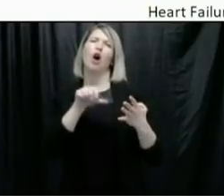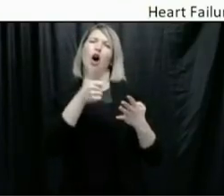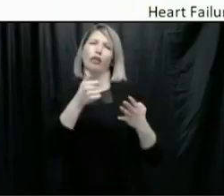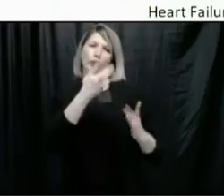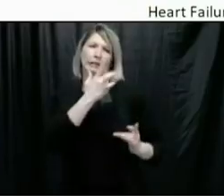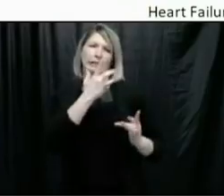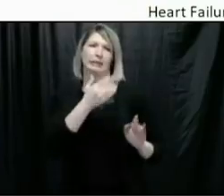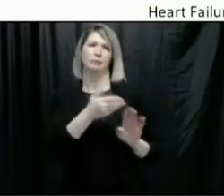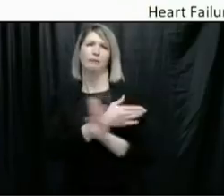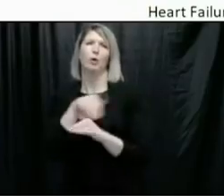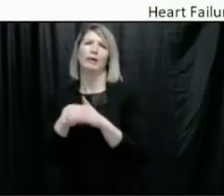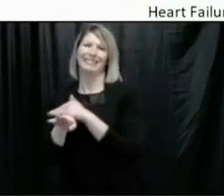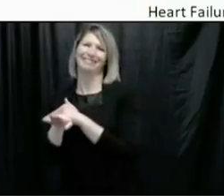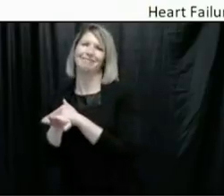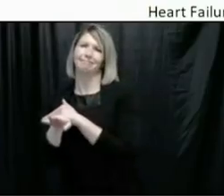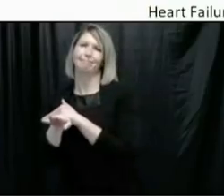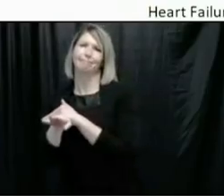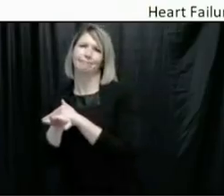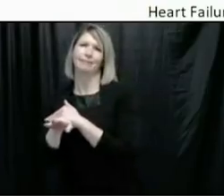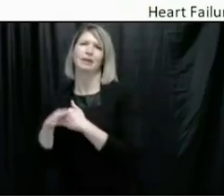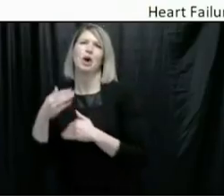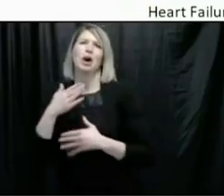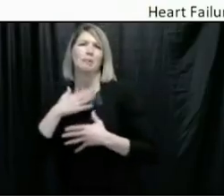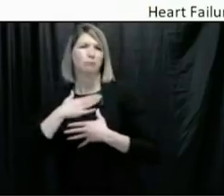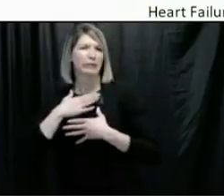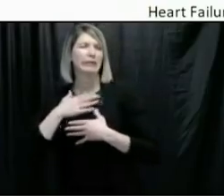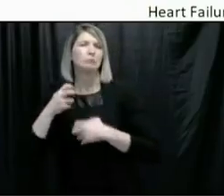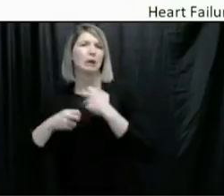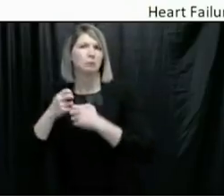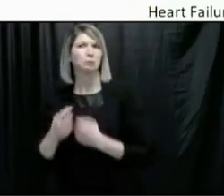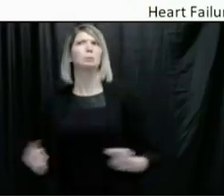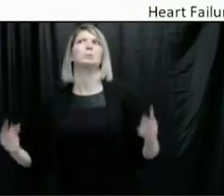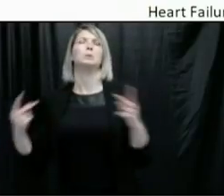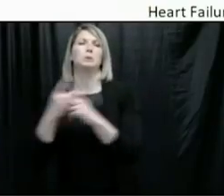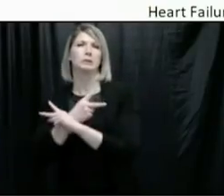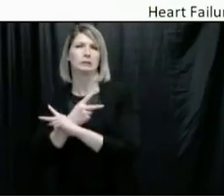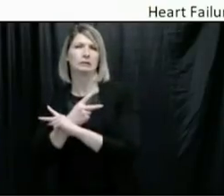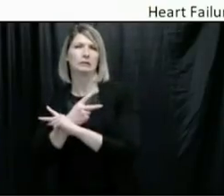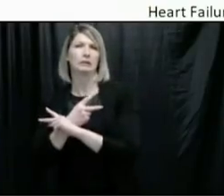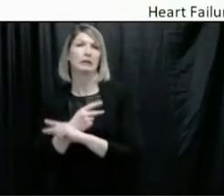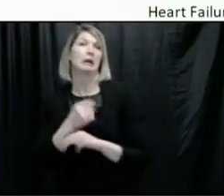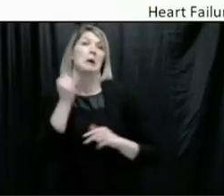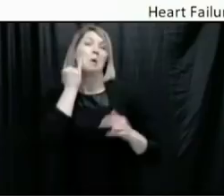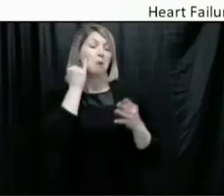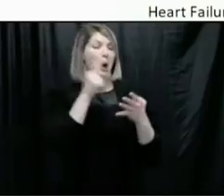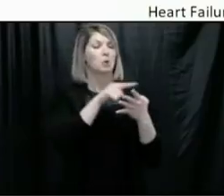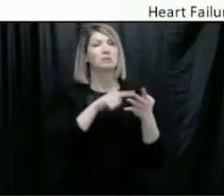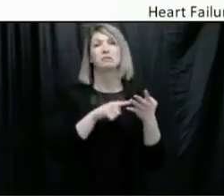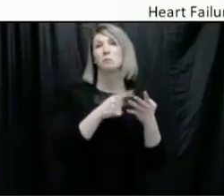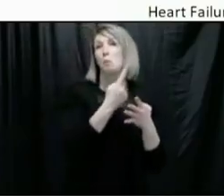THESE SO-CALLED CO MORBID ILLNESSES OR ADDITIONAL MEDICAL ILLNESSES THAN THOSE WHO HANDLE